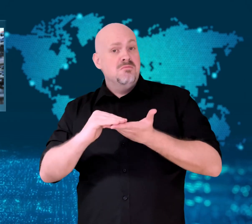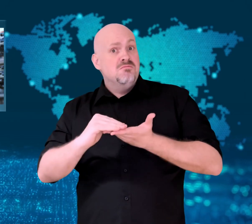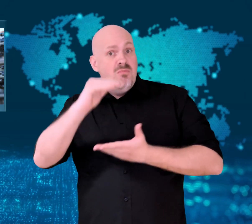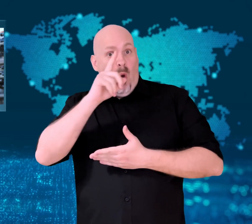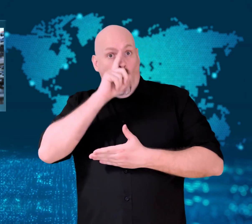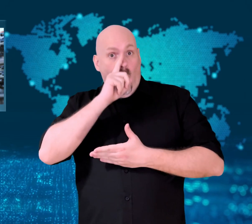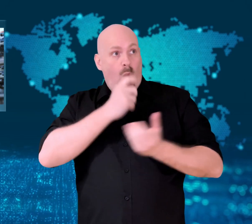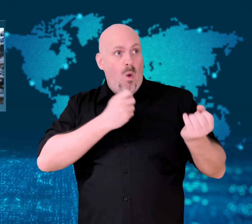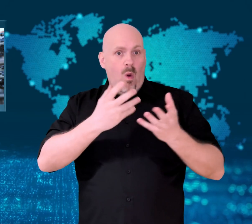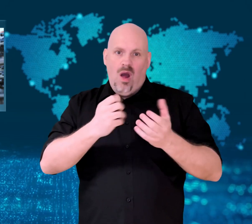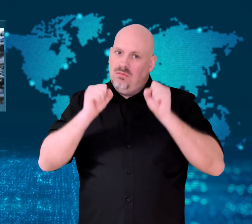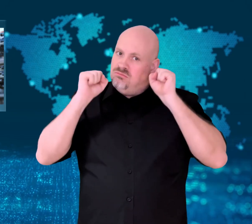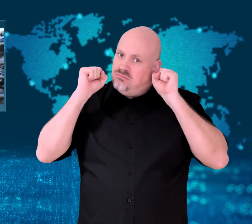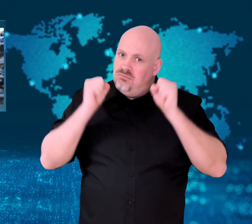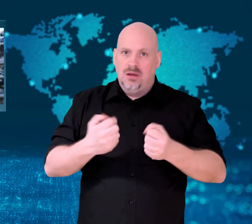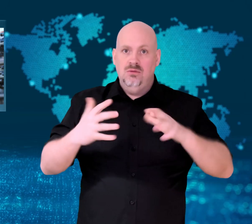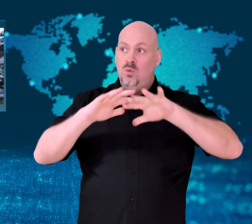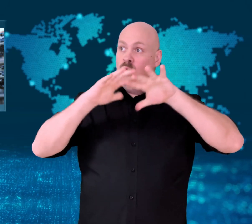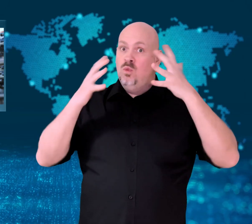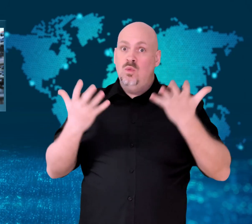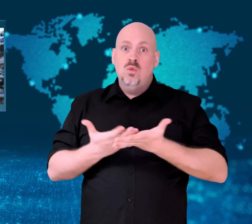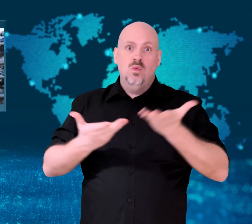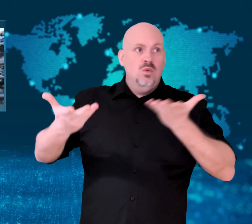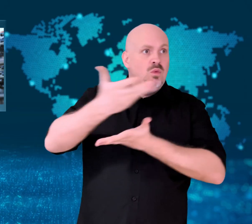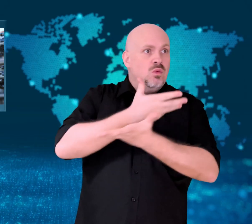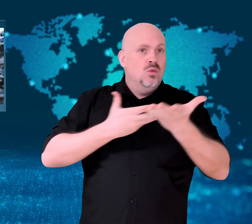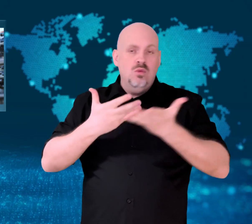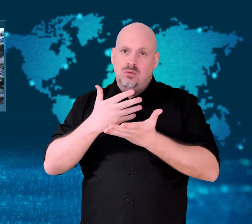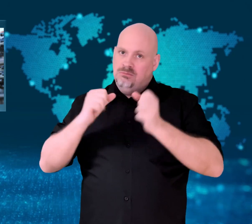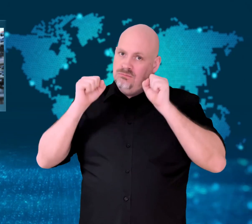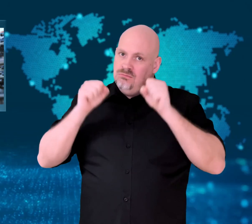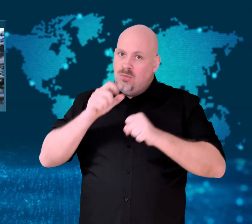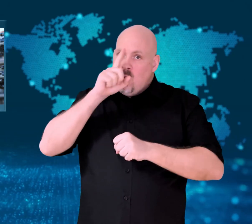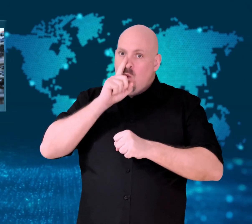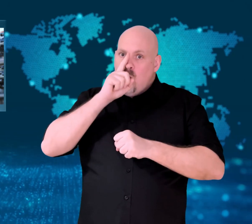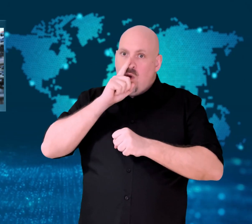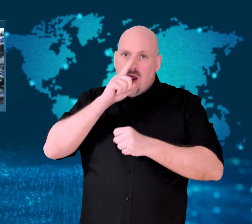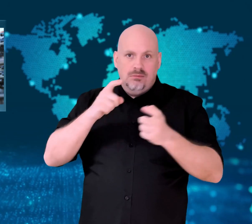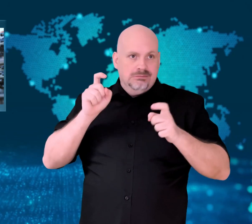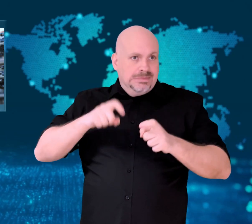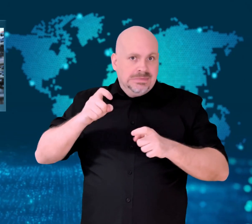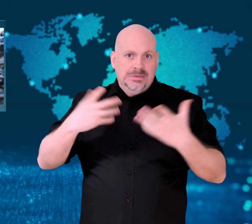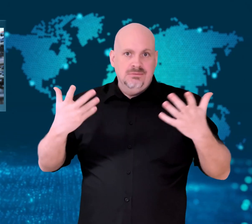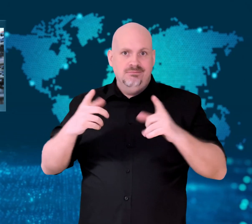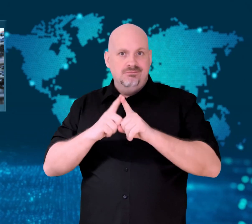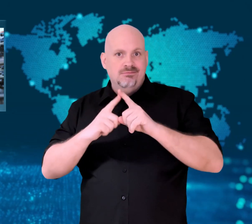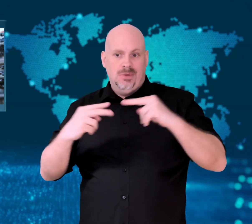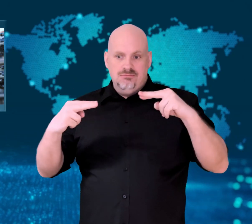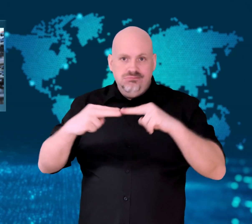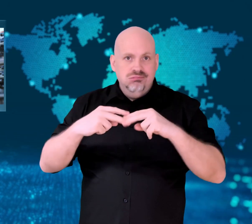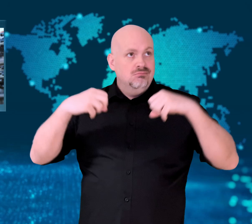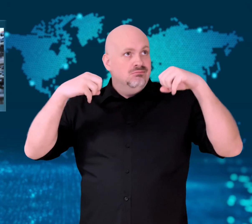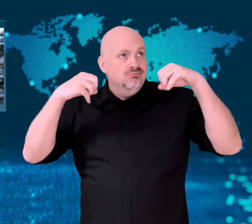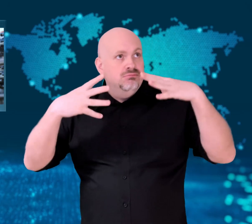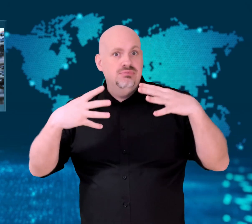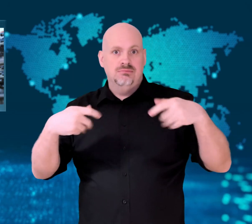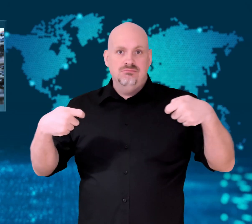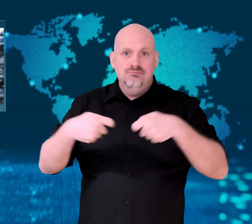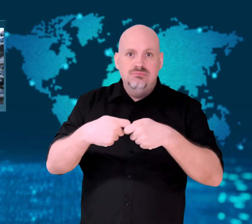the world’s market and to assure the world's energy supply.